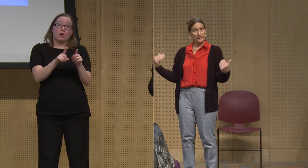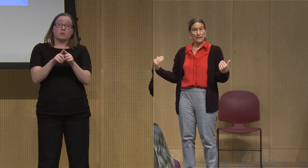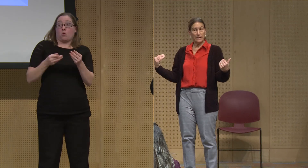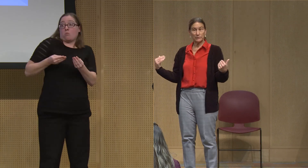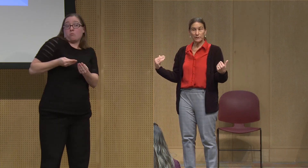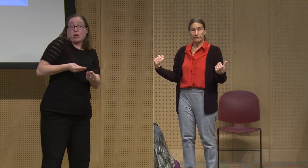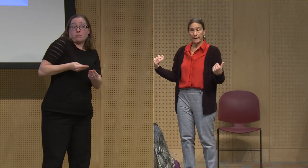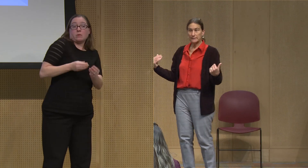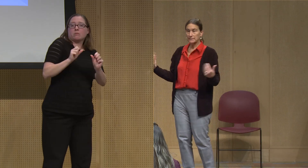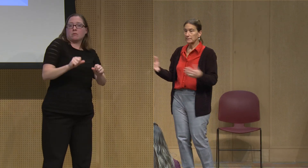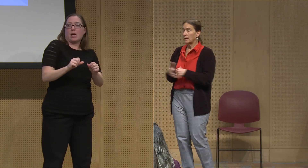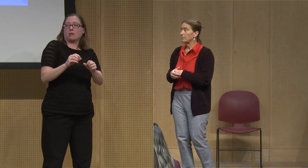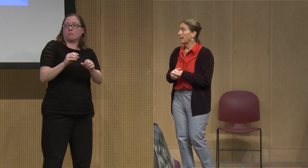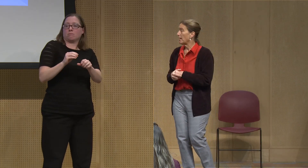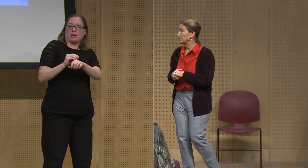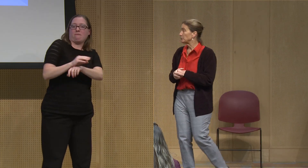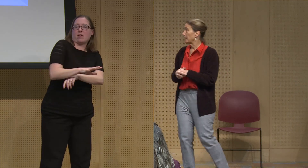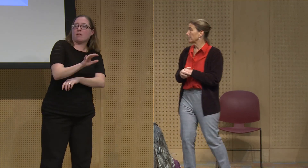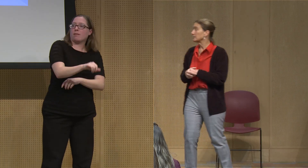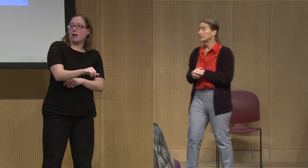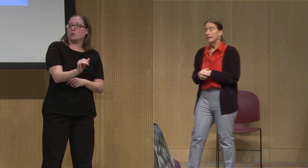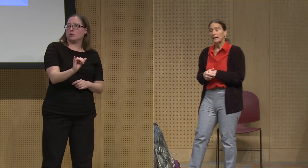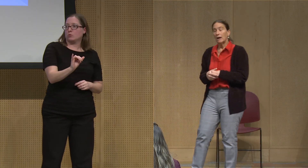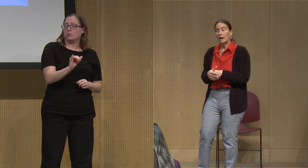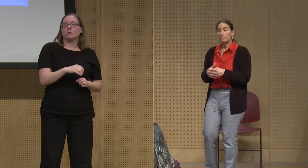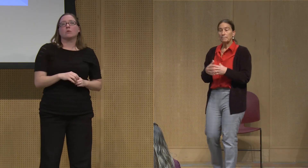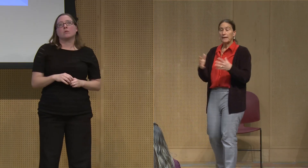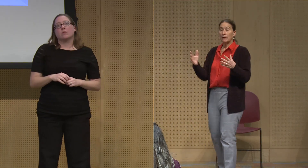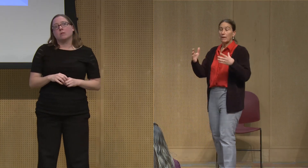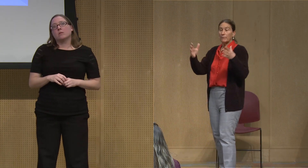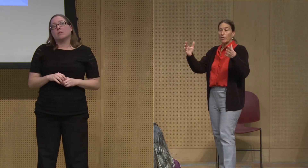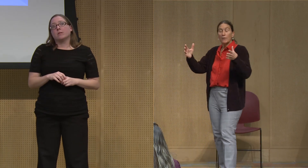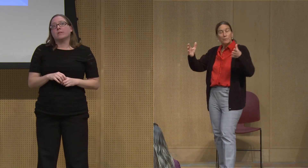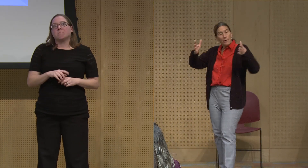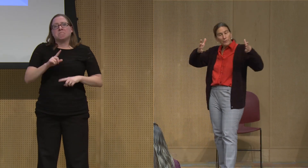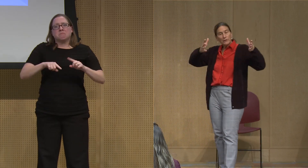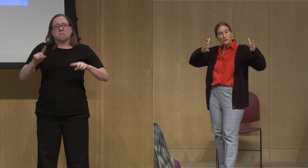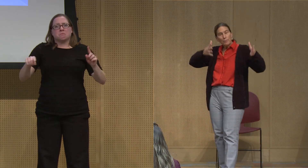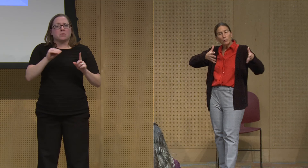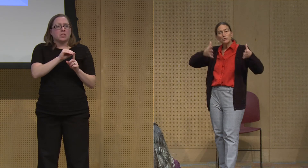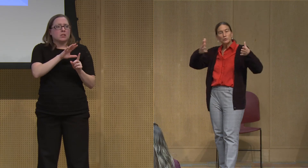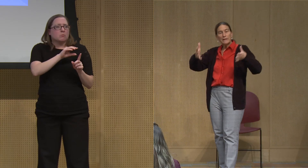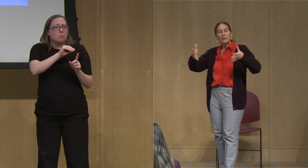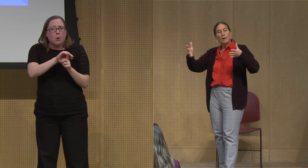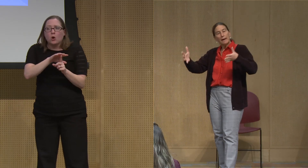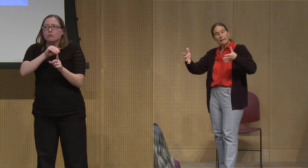AFFECTS, UM, THE EPIGENETICS, AND THERE ARE OTHER EXPOSURES THAT YOU GET OVER TIME,